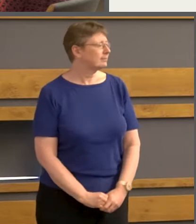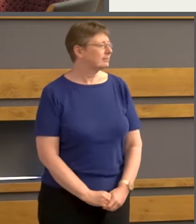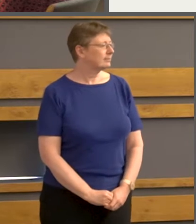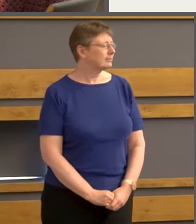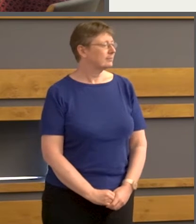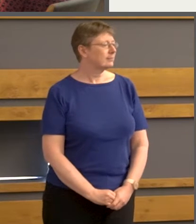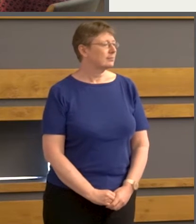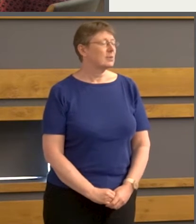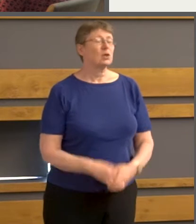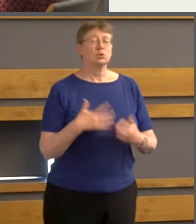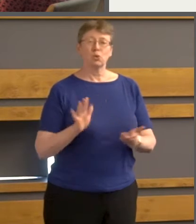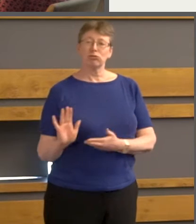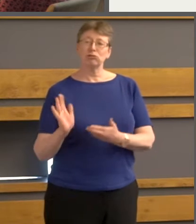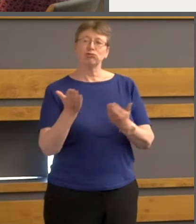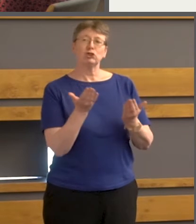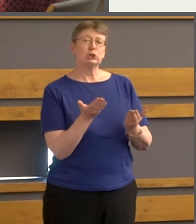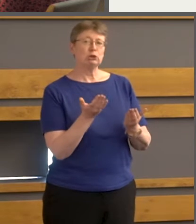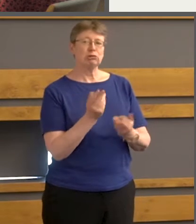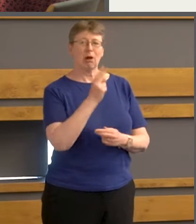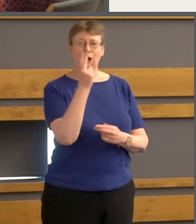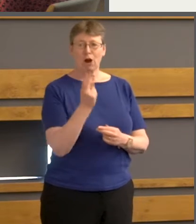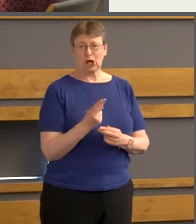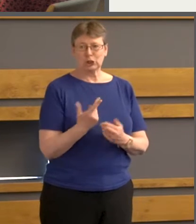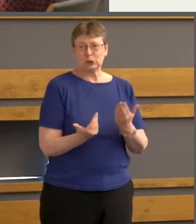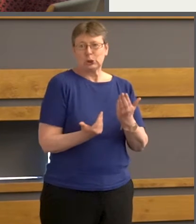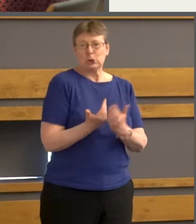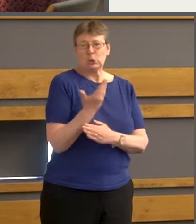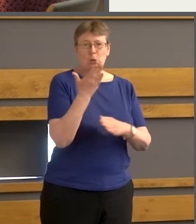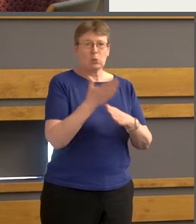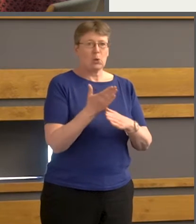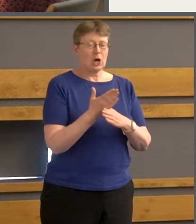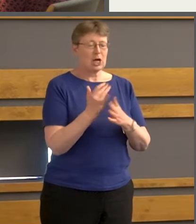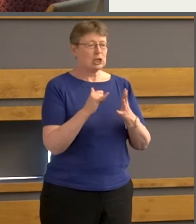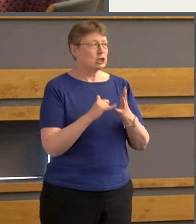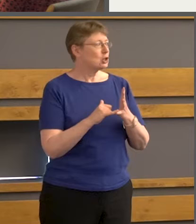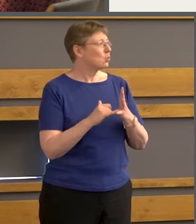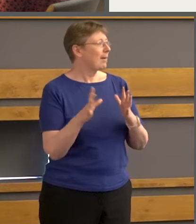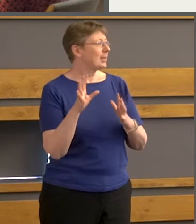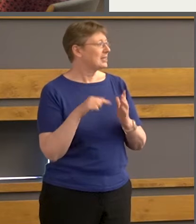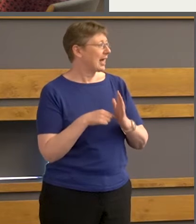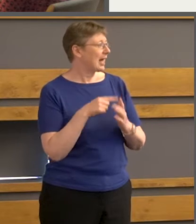So to introduce the artist and this new work, Swapnaa Tamhane works to destabilize